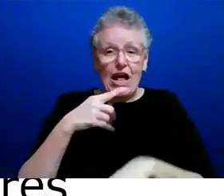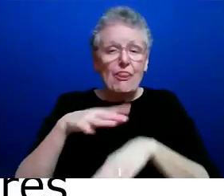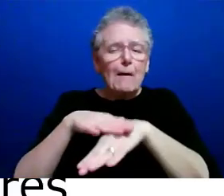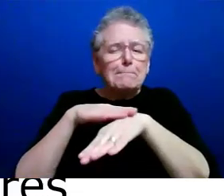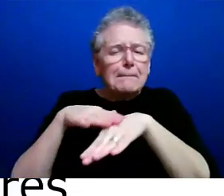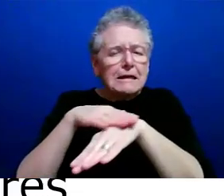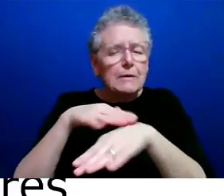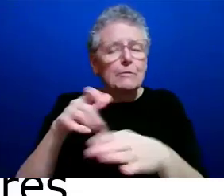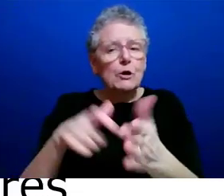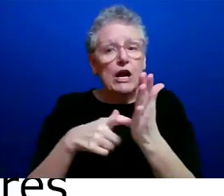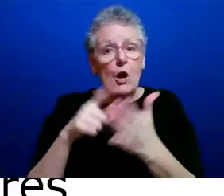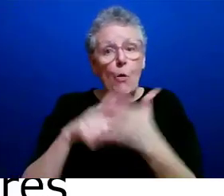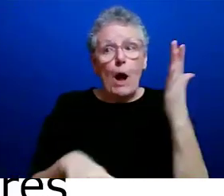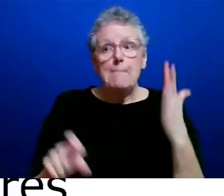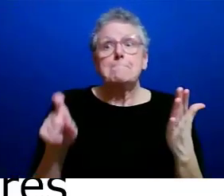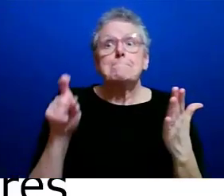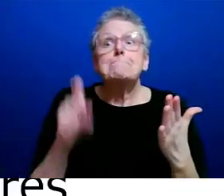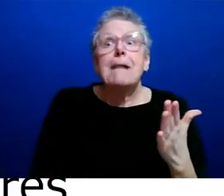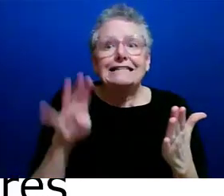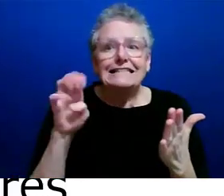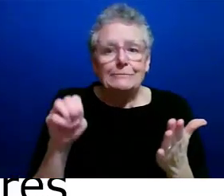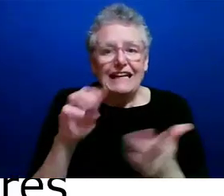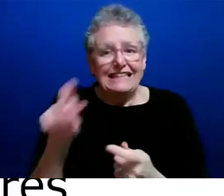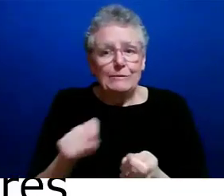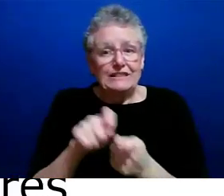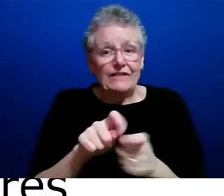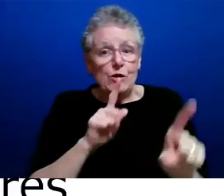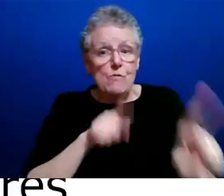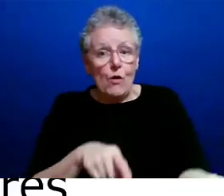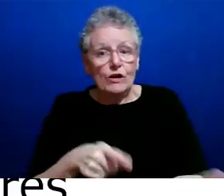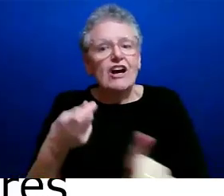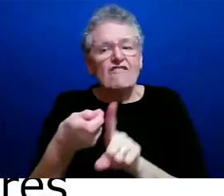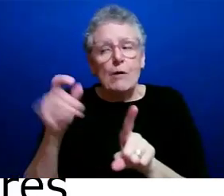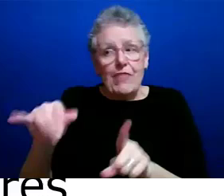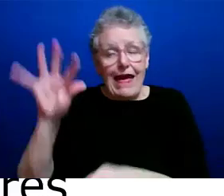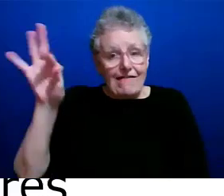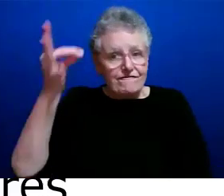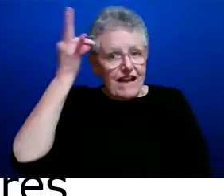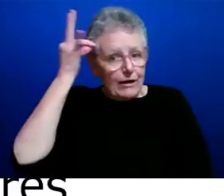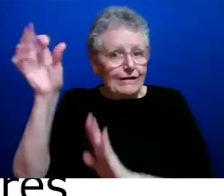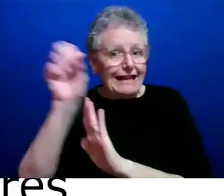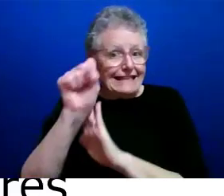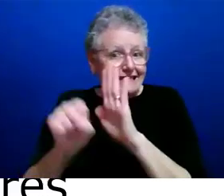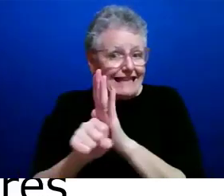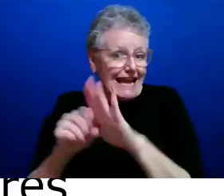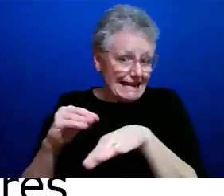of what must be in certain reports comes from that federal and state guidance.